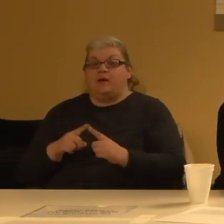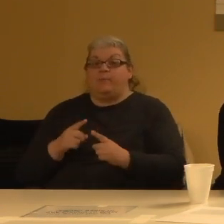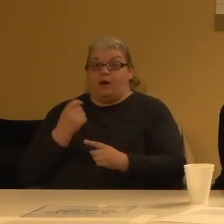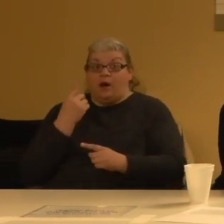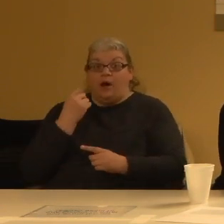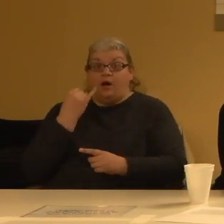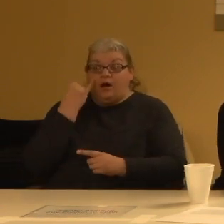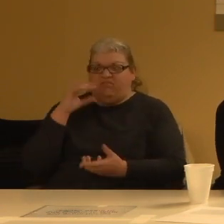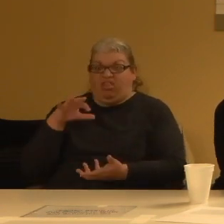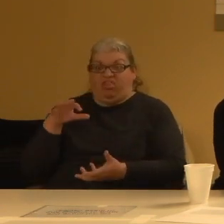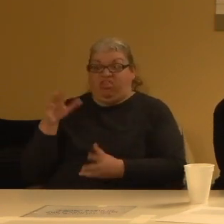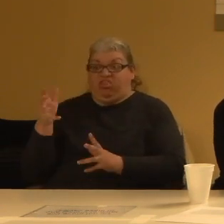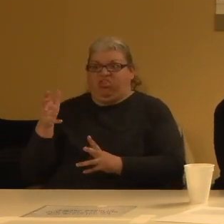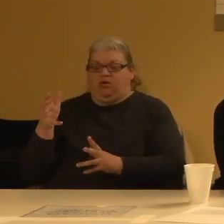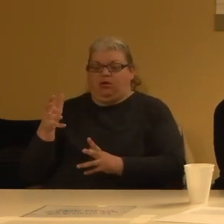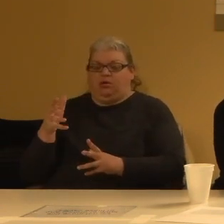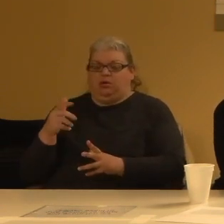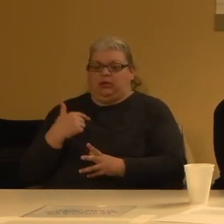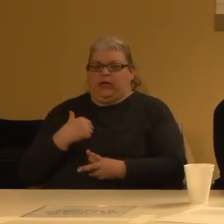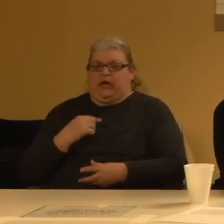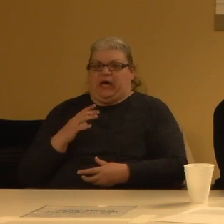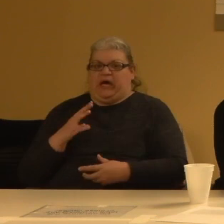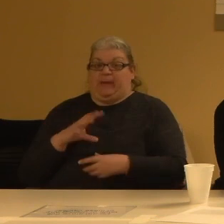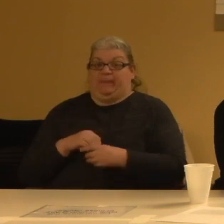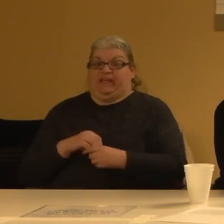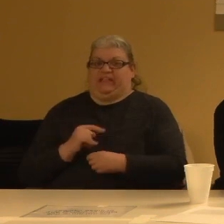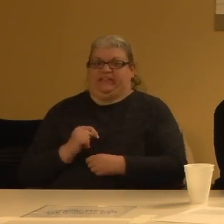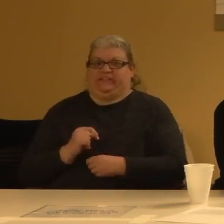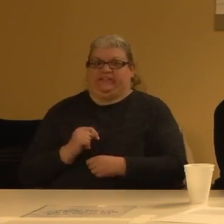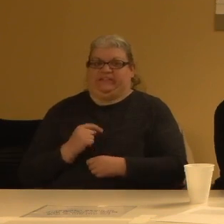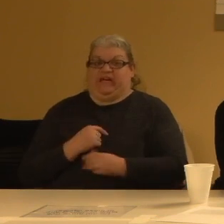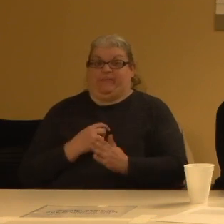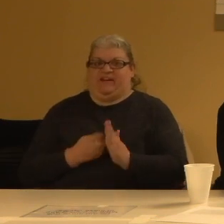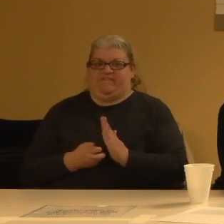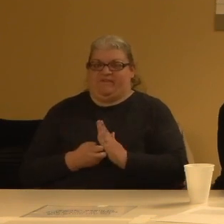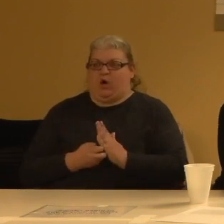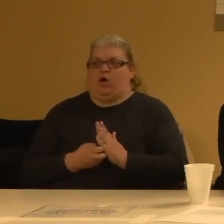you being in it means the writer is going to have a great product and emerge from this experience still excited about